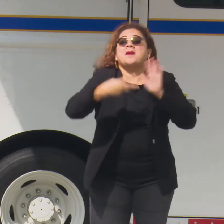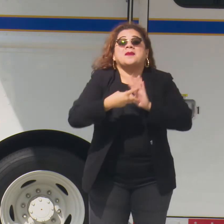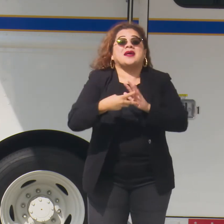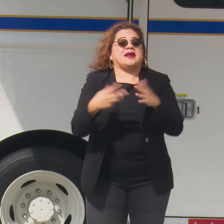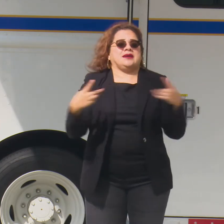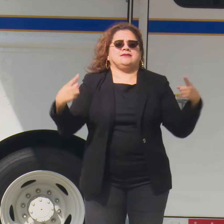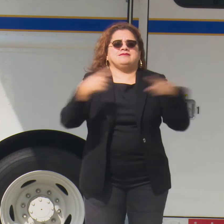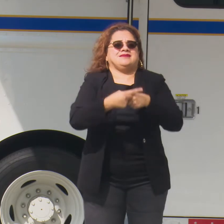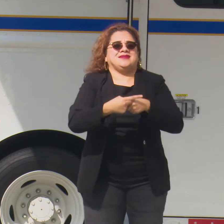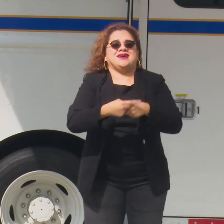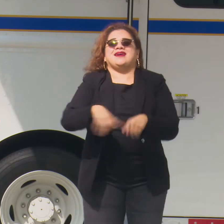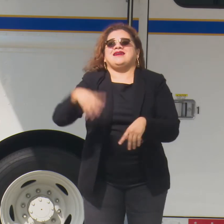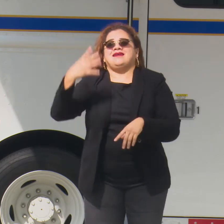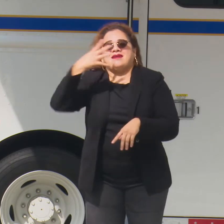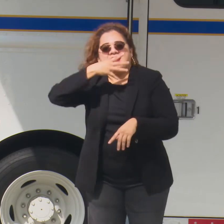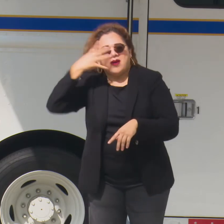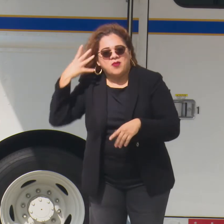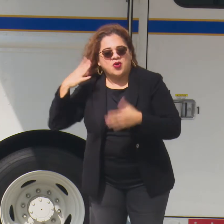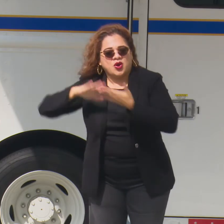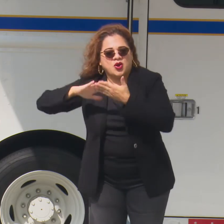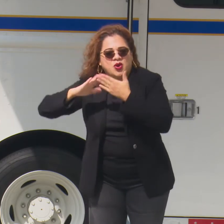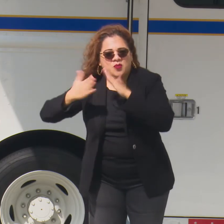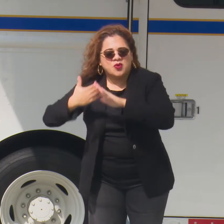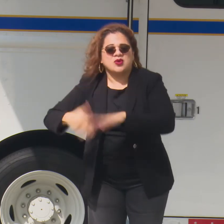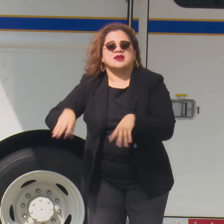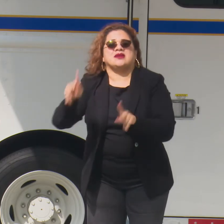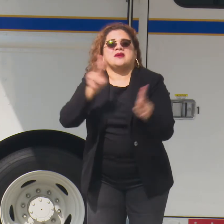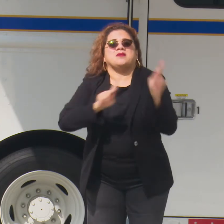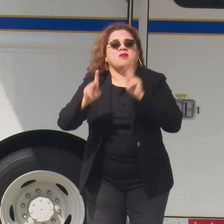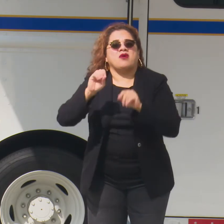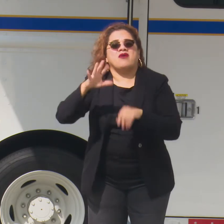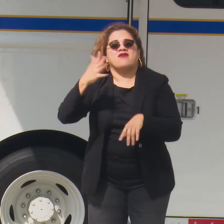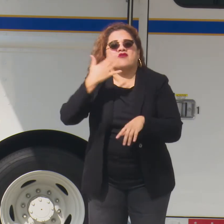losing jobs and losing lives to COVID- 19.